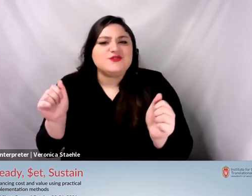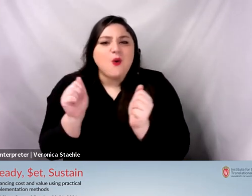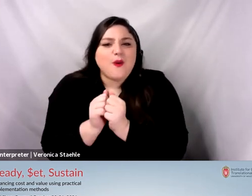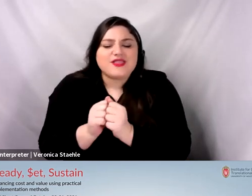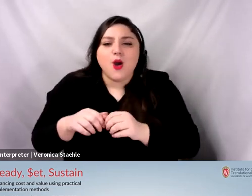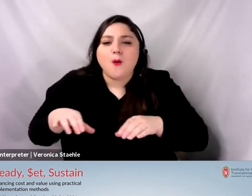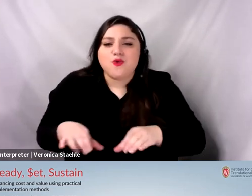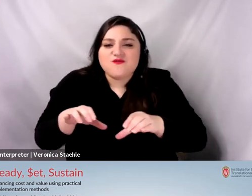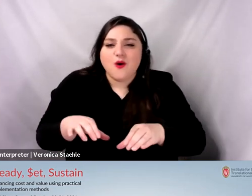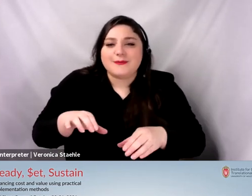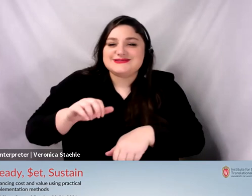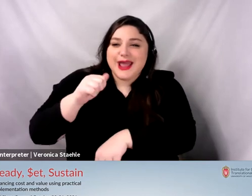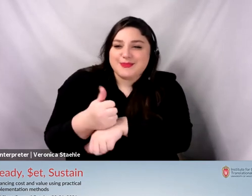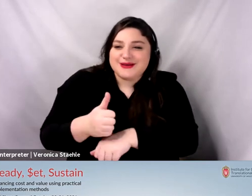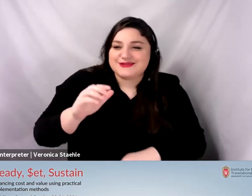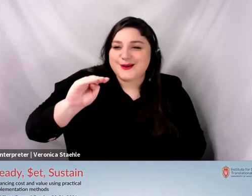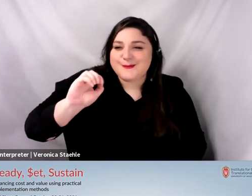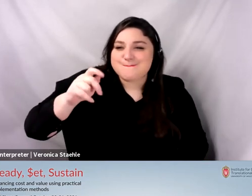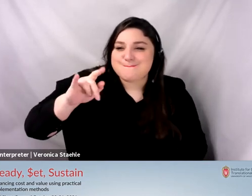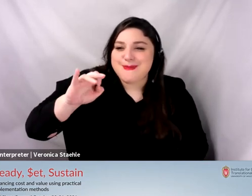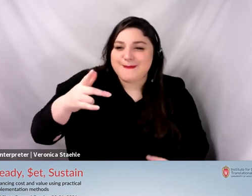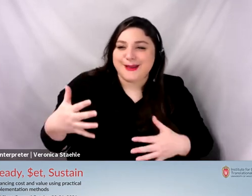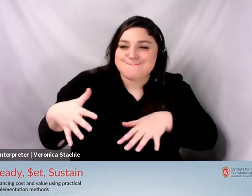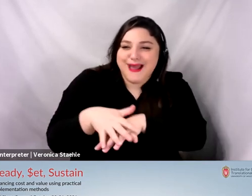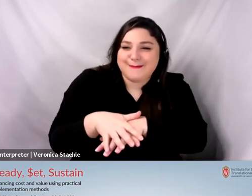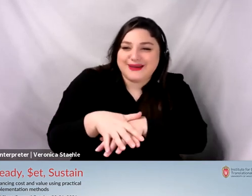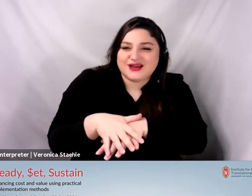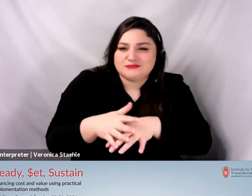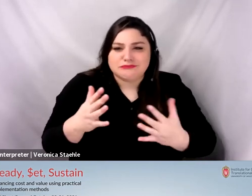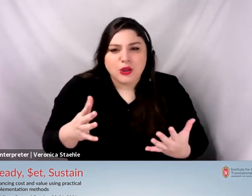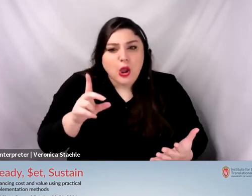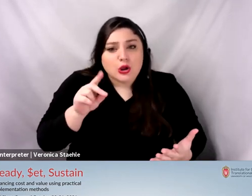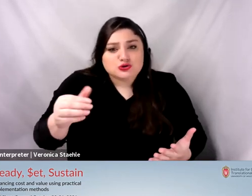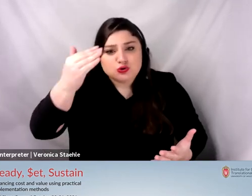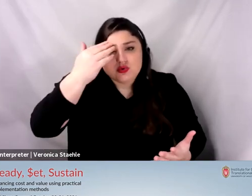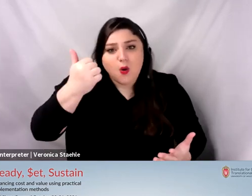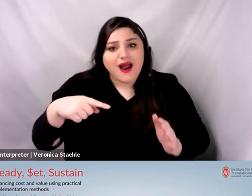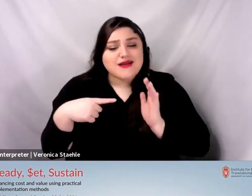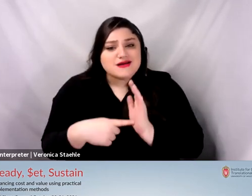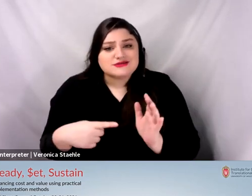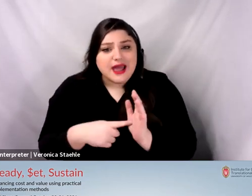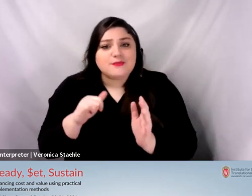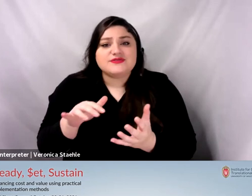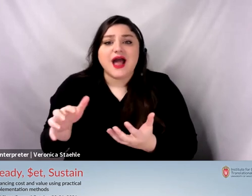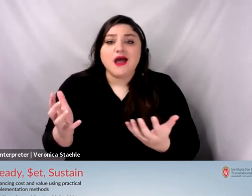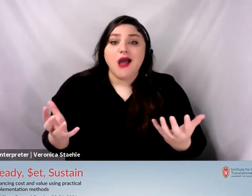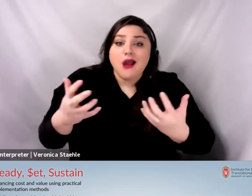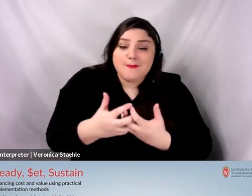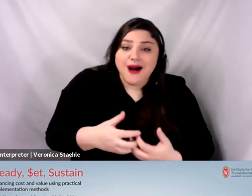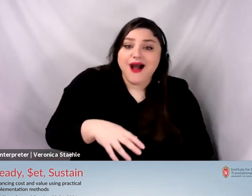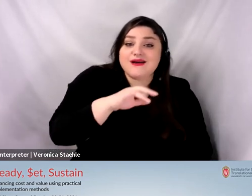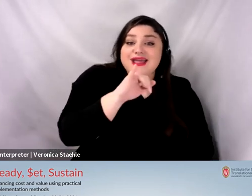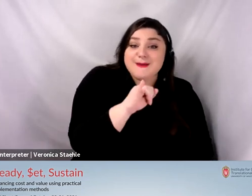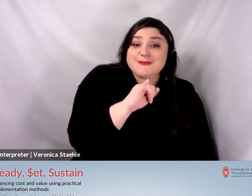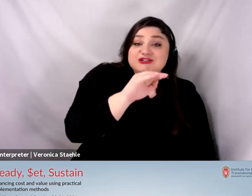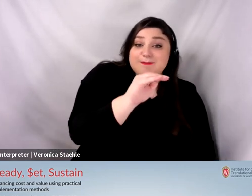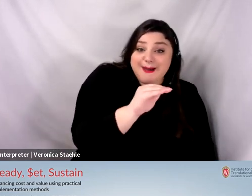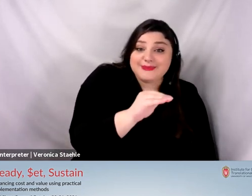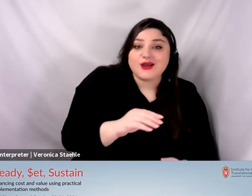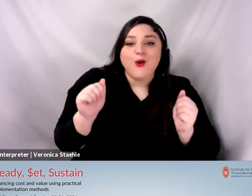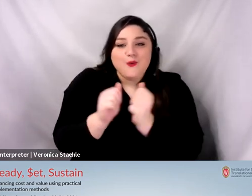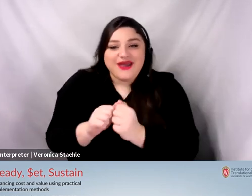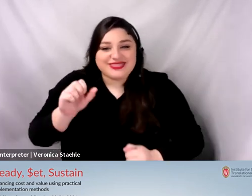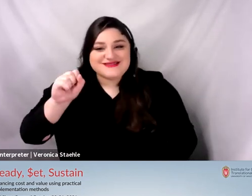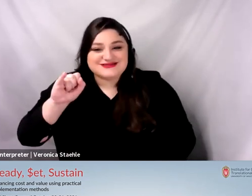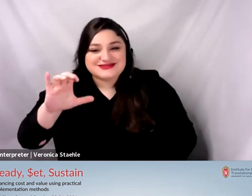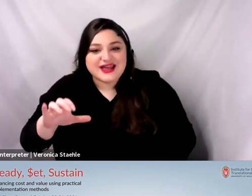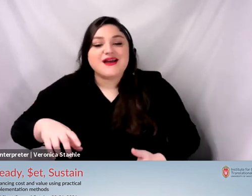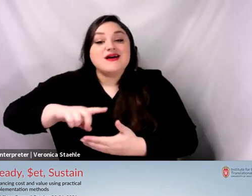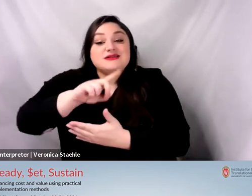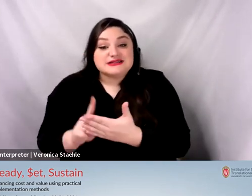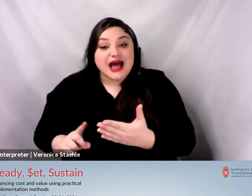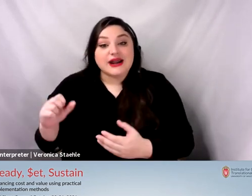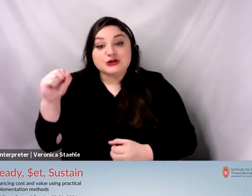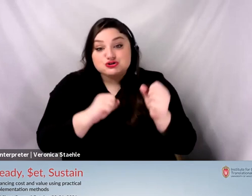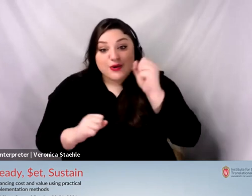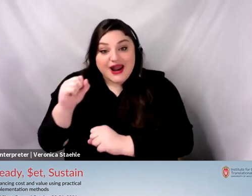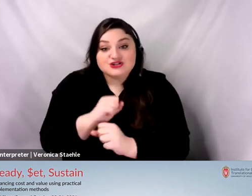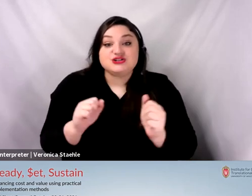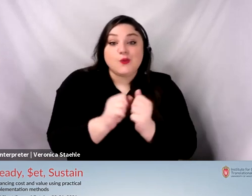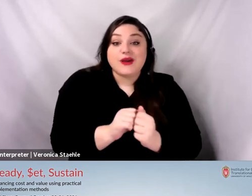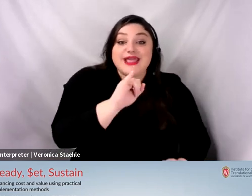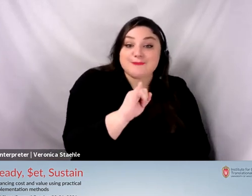Felice Resnik: Do you know of any examples that have combined combined implementation mapping with sick each example design strategies with implementation mapping, while simultaneously customizing the sick.